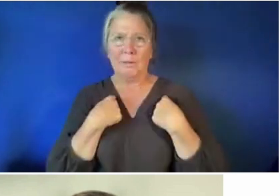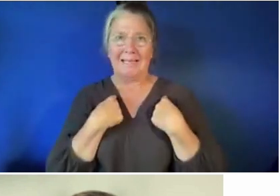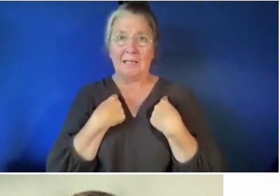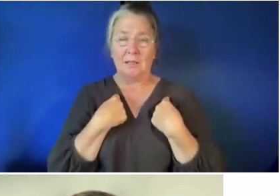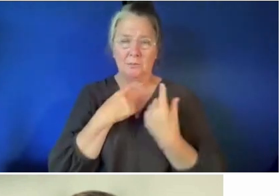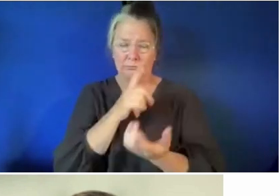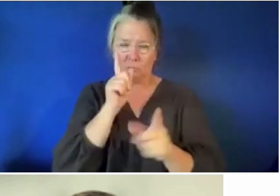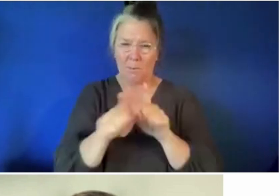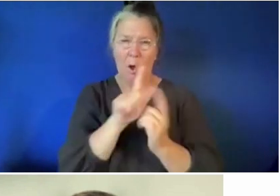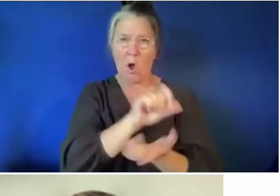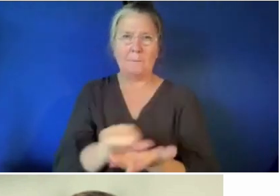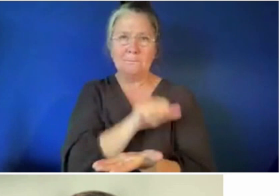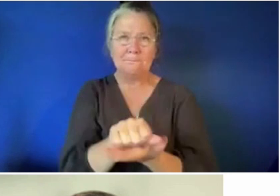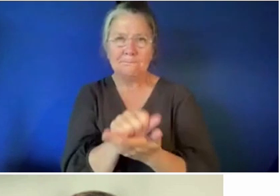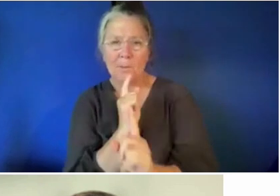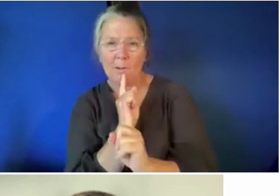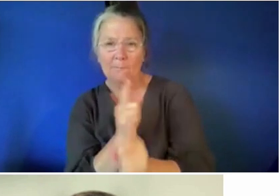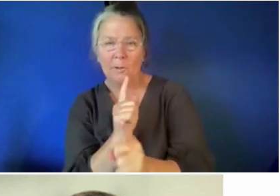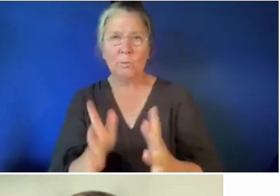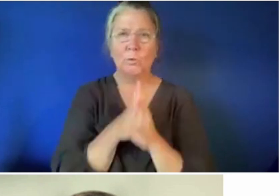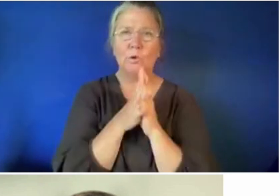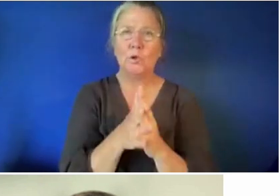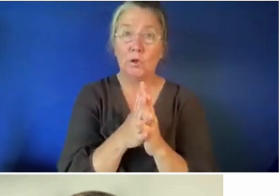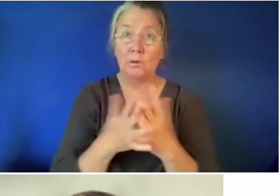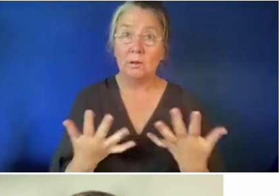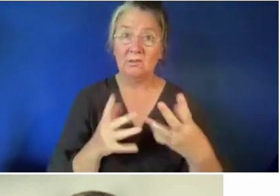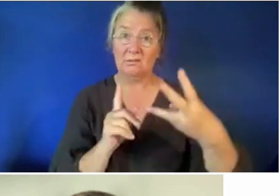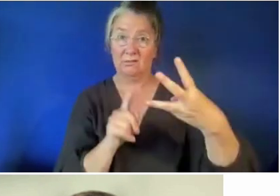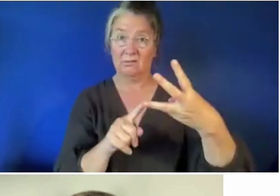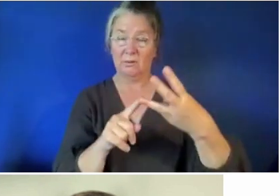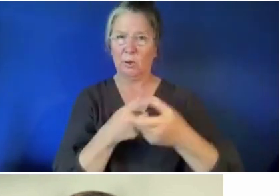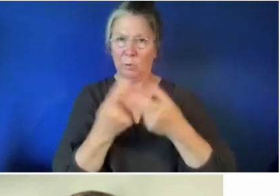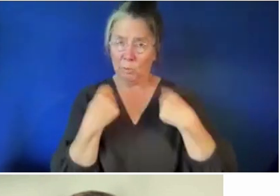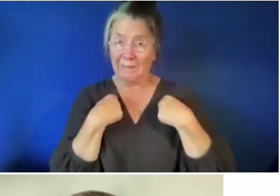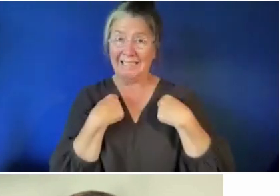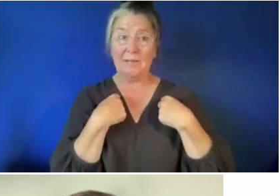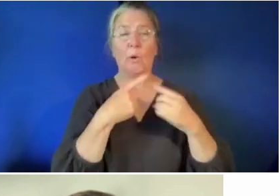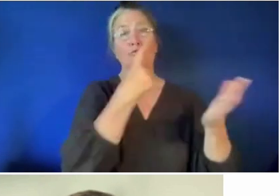And I think as we work through the findings that will come from the Royal Commission,